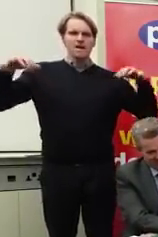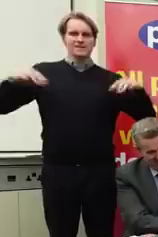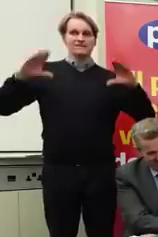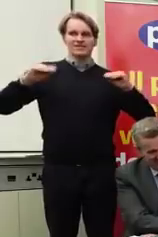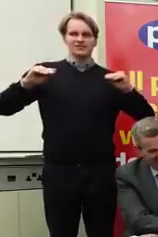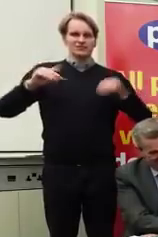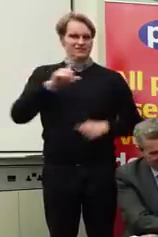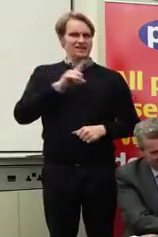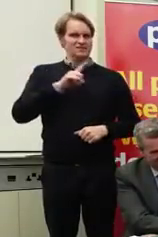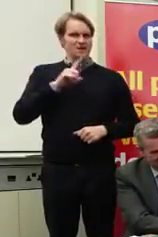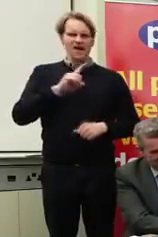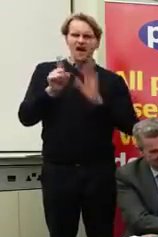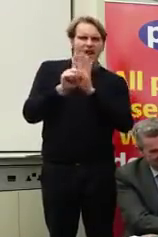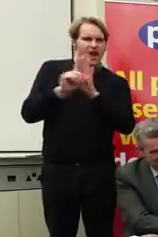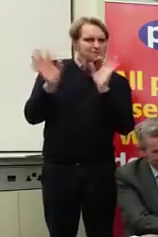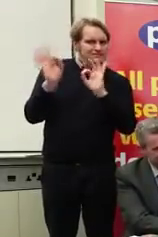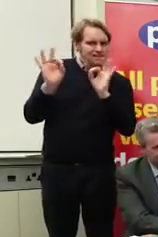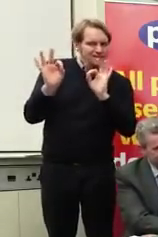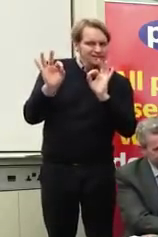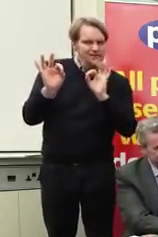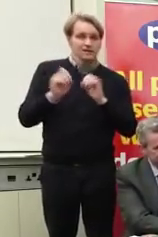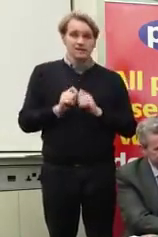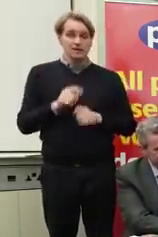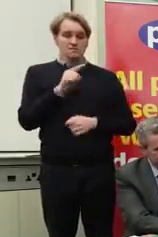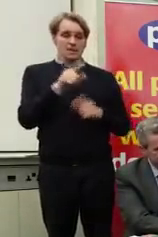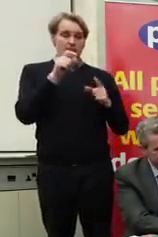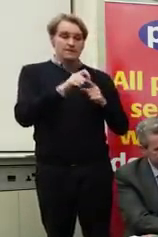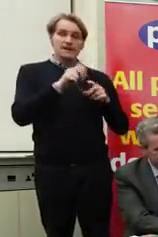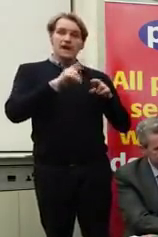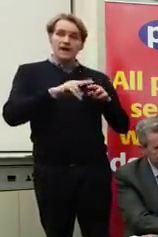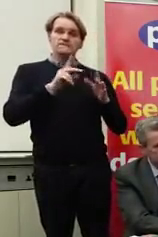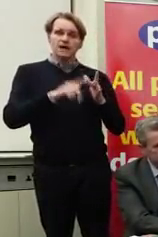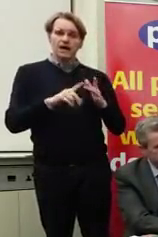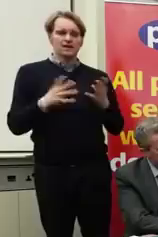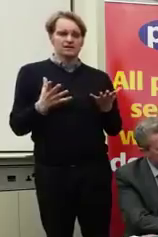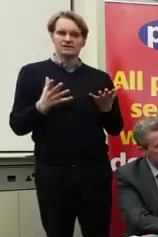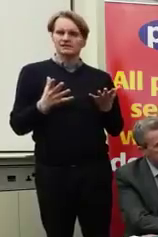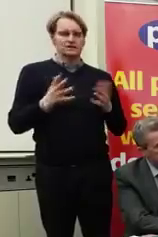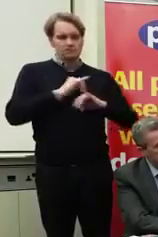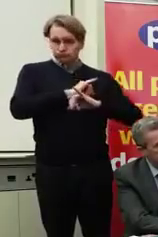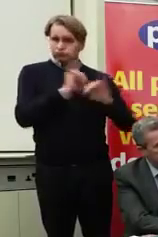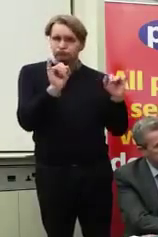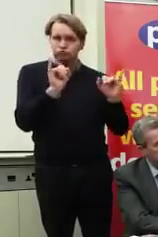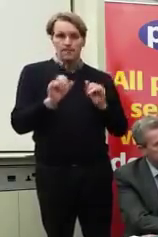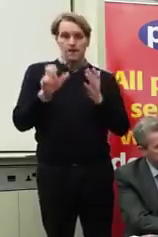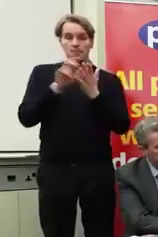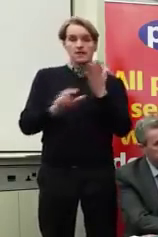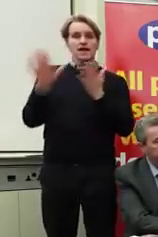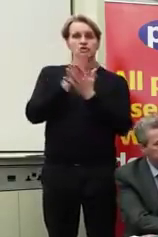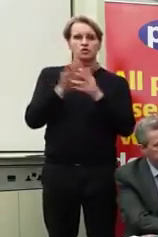some of these have been absolutely scandalous and this isn't me saying this the National Audit Office have brought forward their figures and